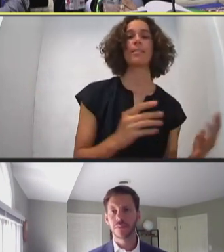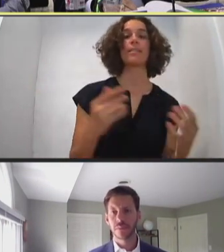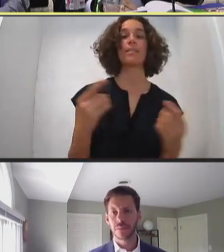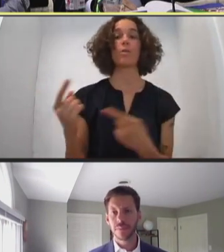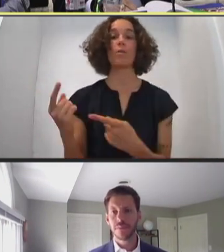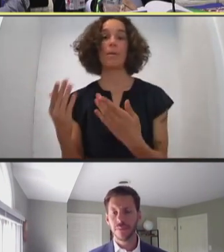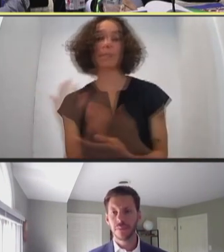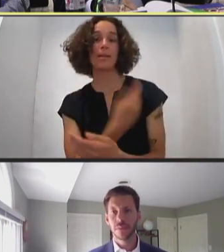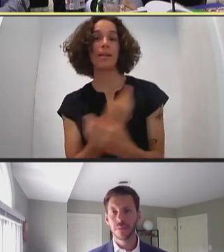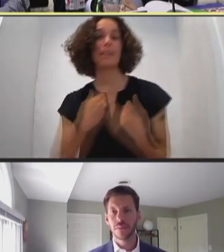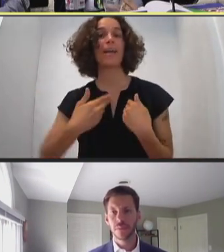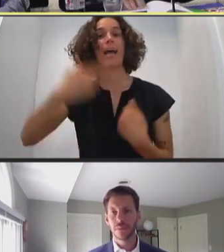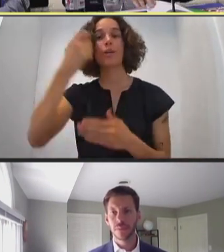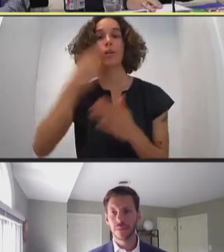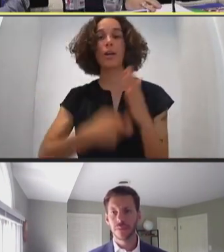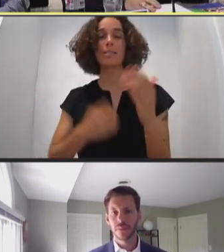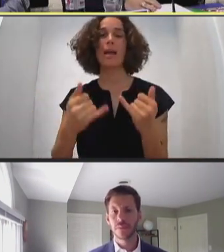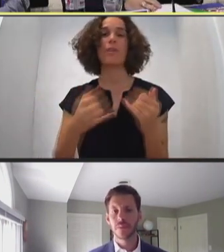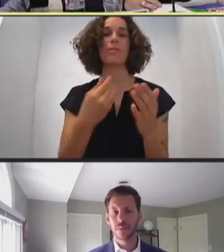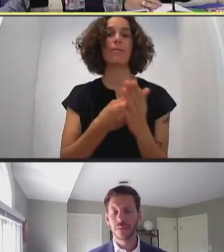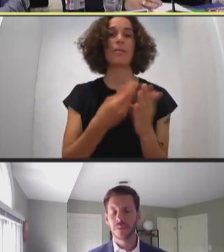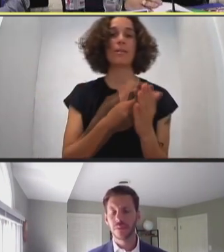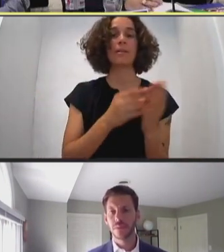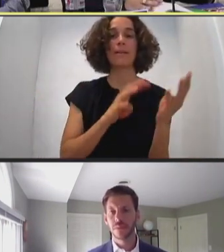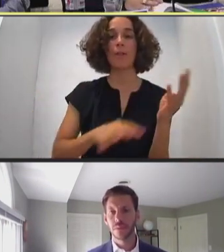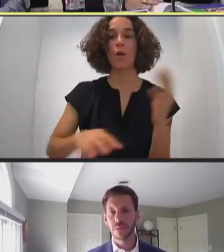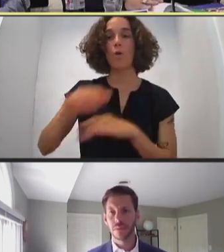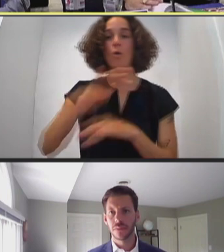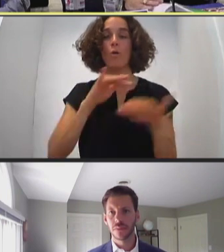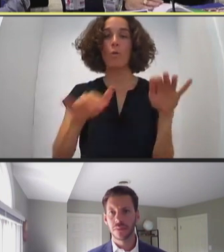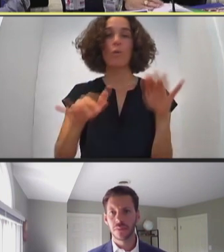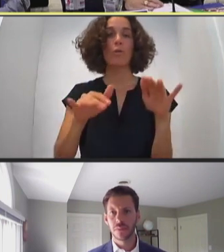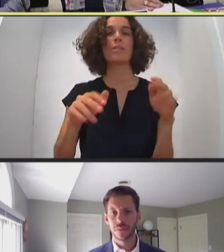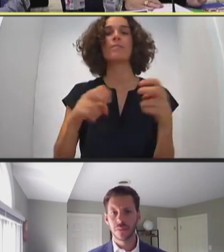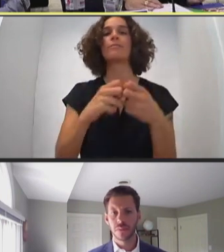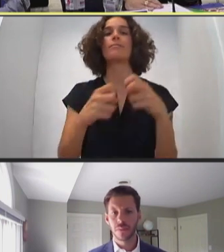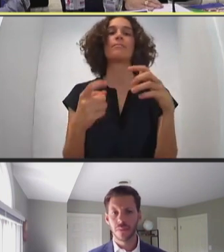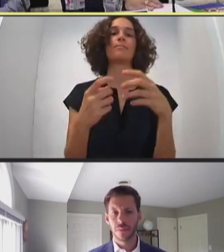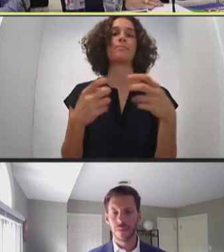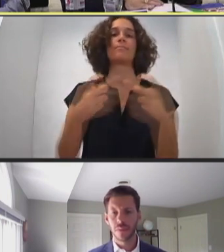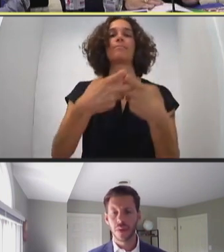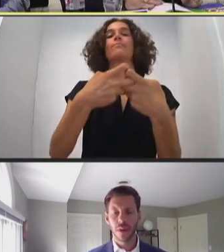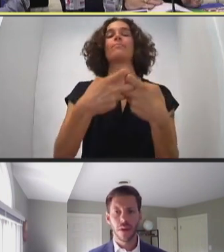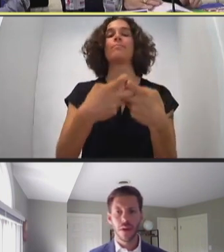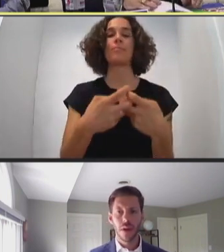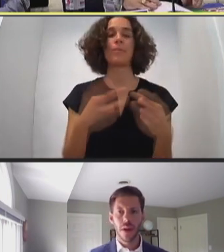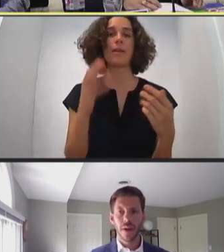jeopardizes our community availability and access. So, any thoughts on that?